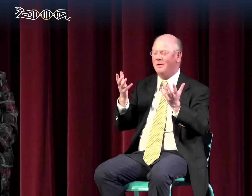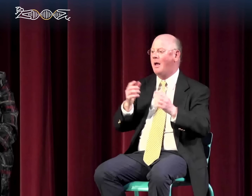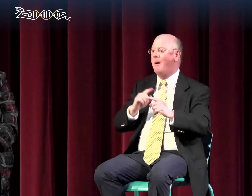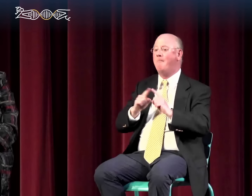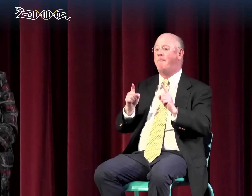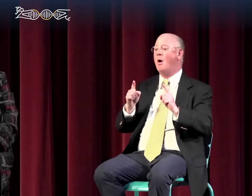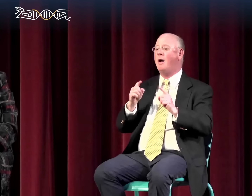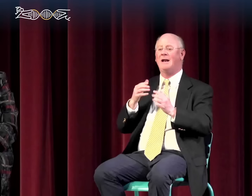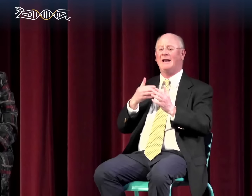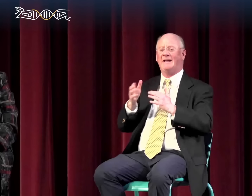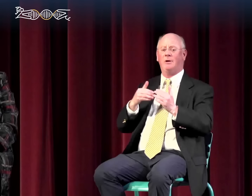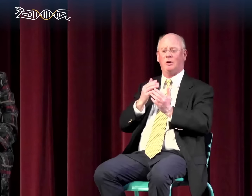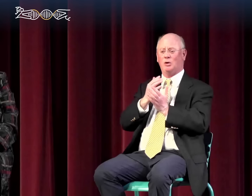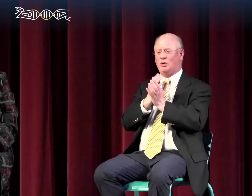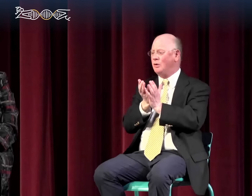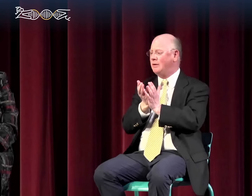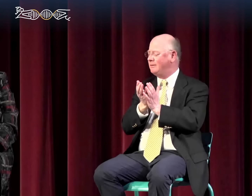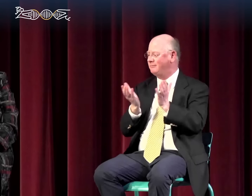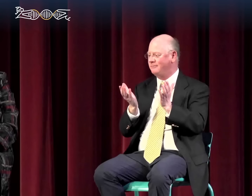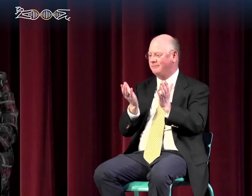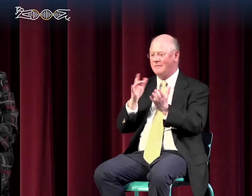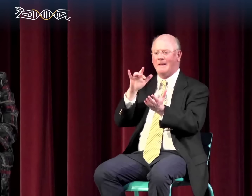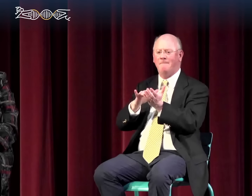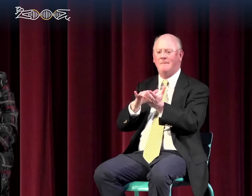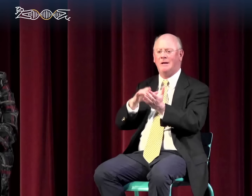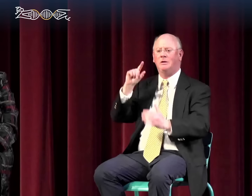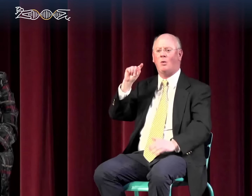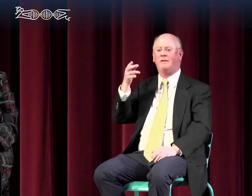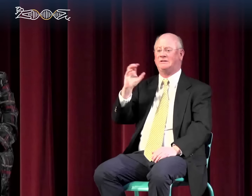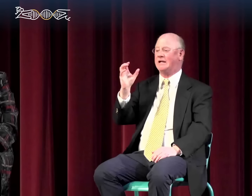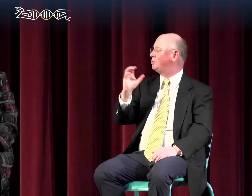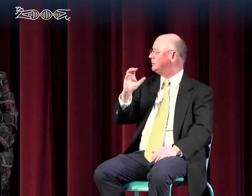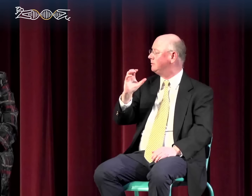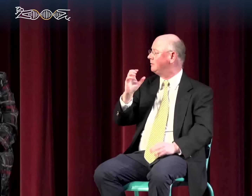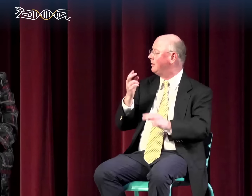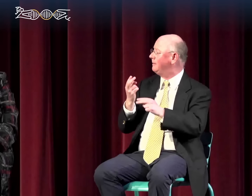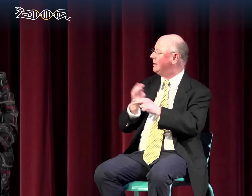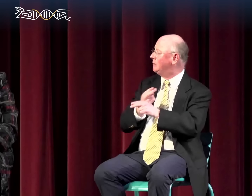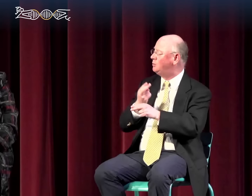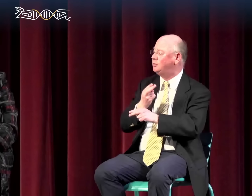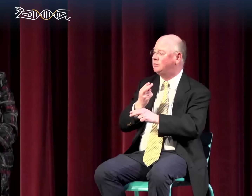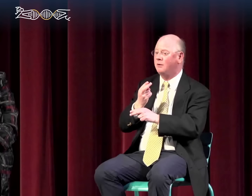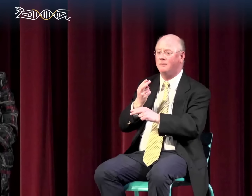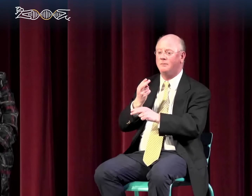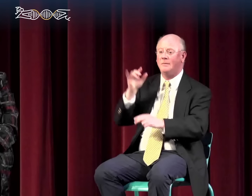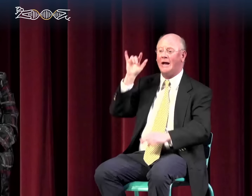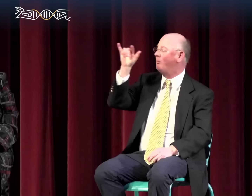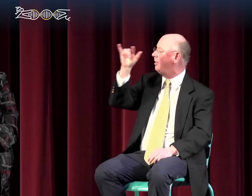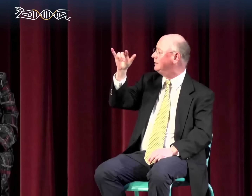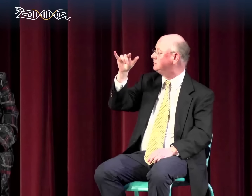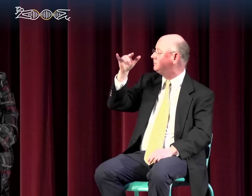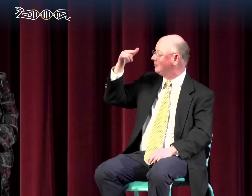cures, so-called cures, these were coming in mid 20th Century.